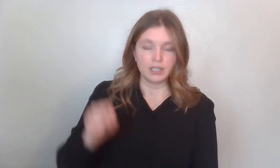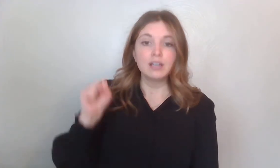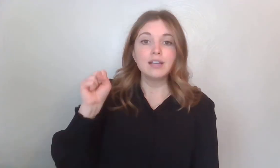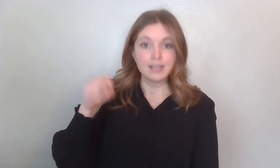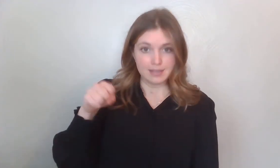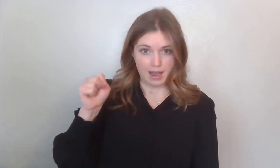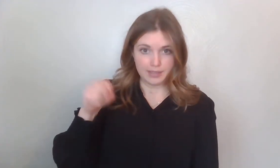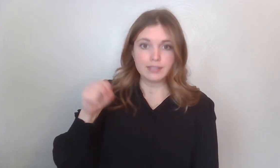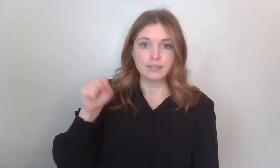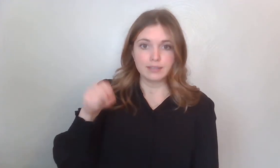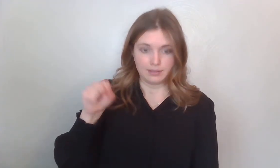YES